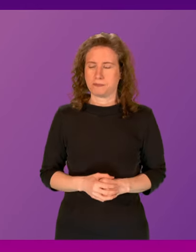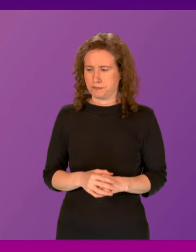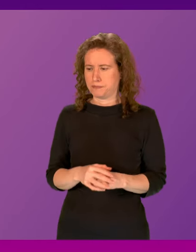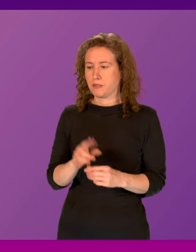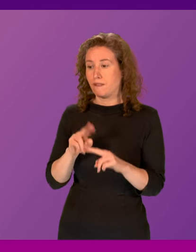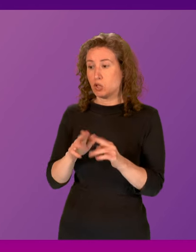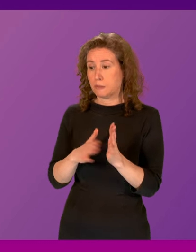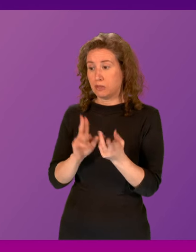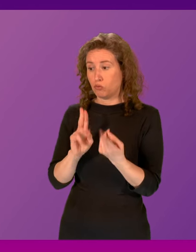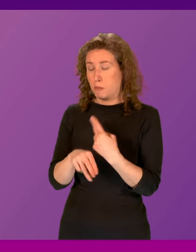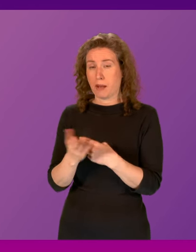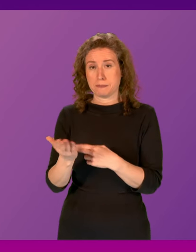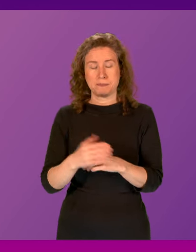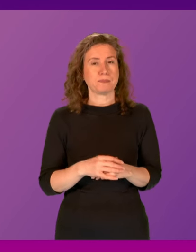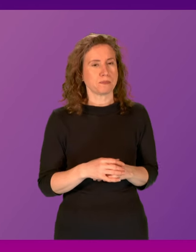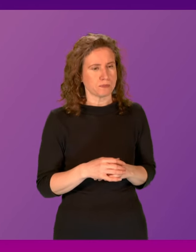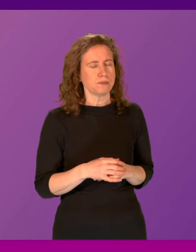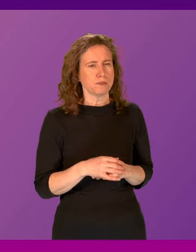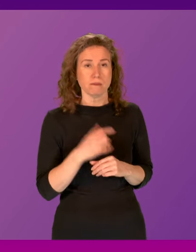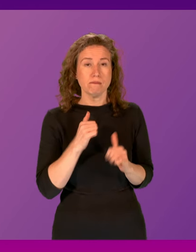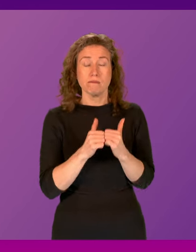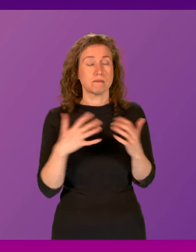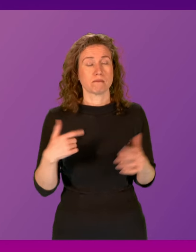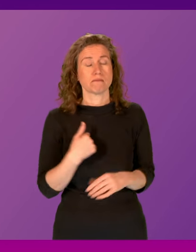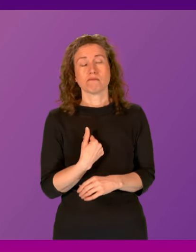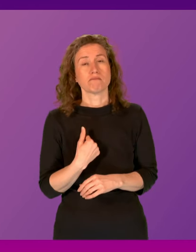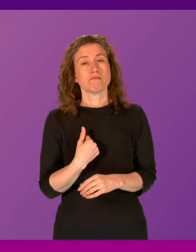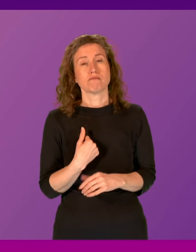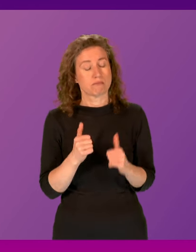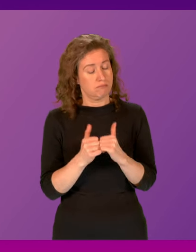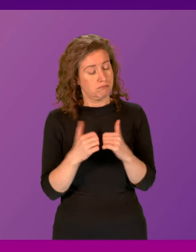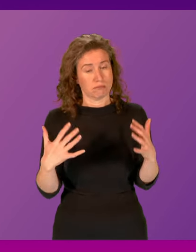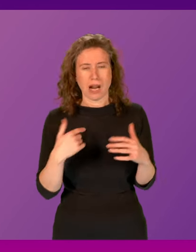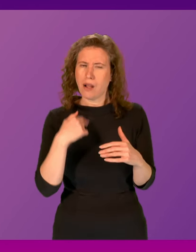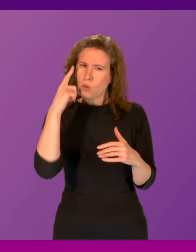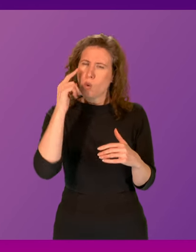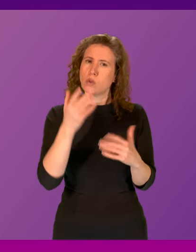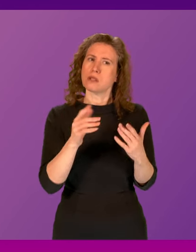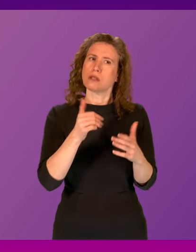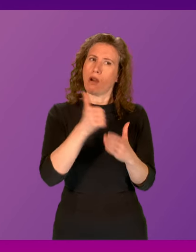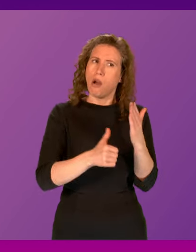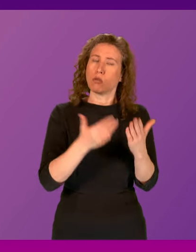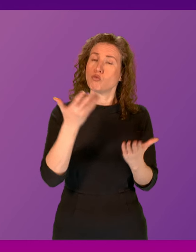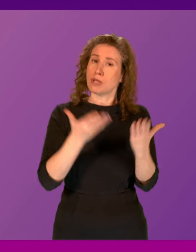No, I do not agree with that. I thought that I asked a pretty reasonable question, which Anas Sarwar is obviously unable